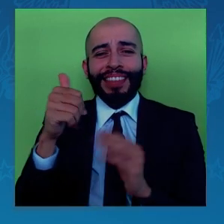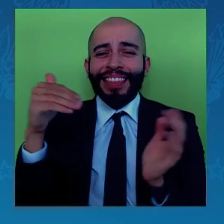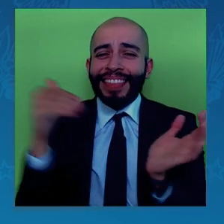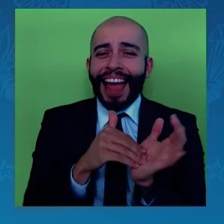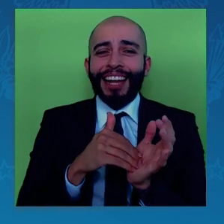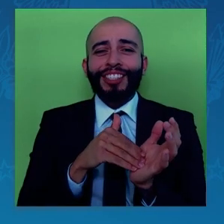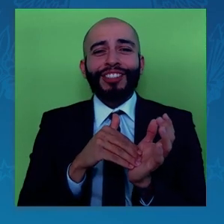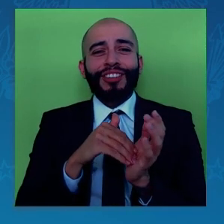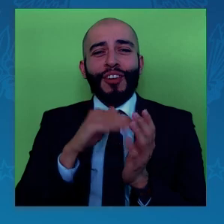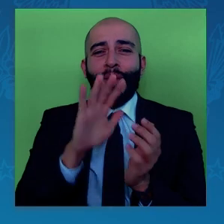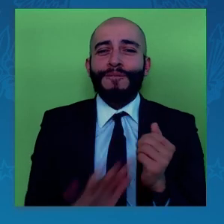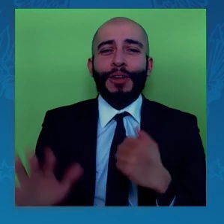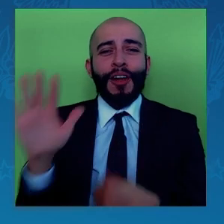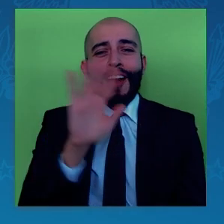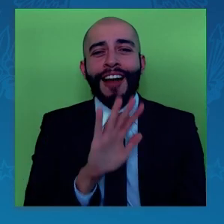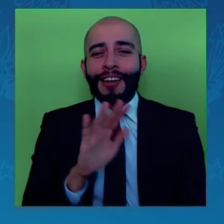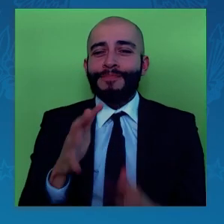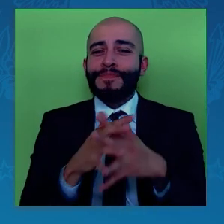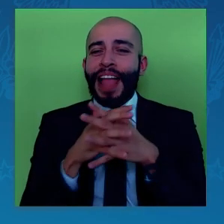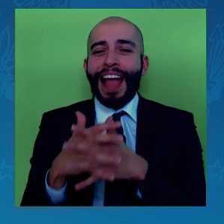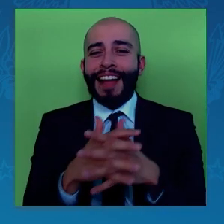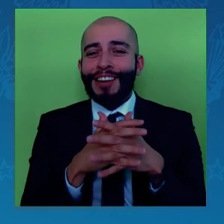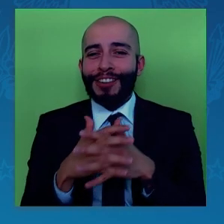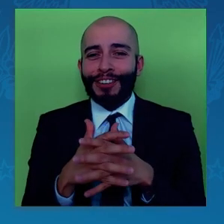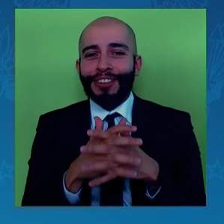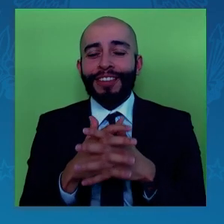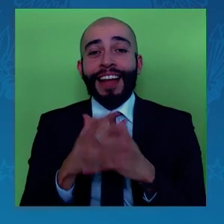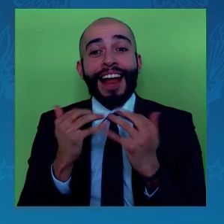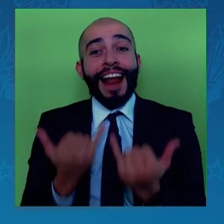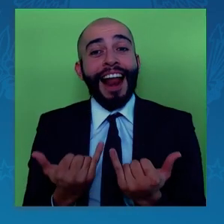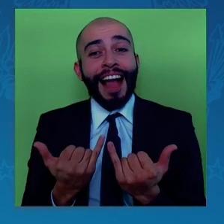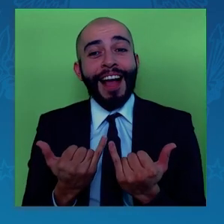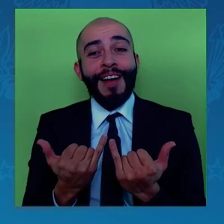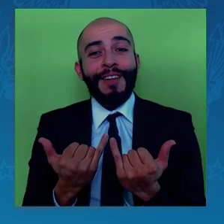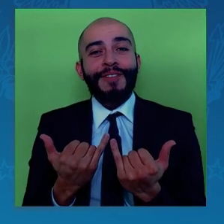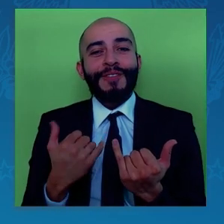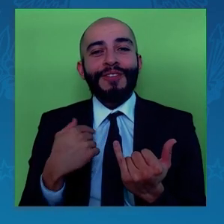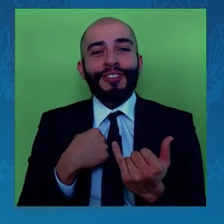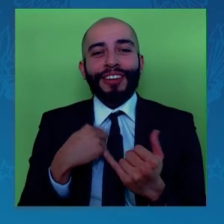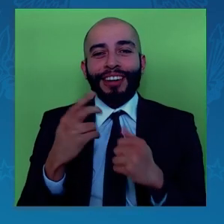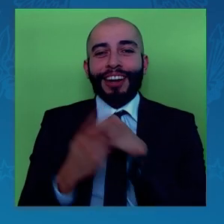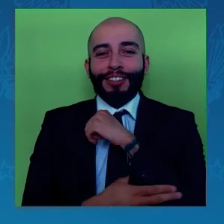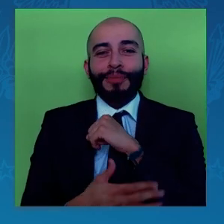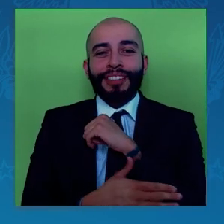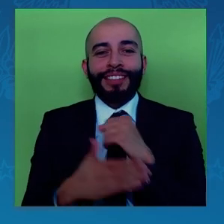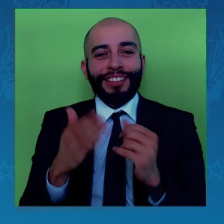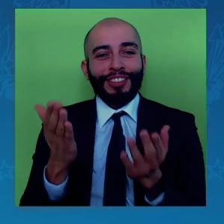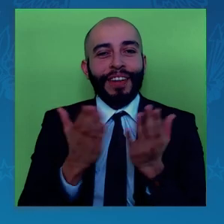I now lead the National Service Corps and work with talented, dedicated professionals who support the same mission